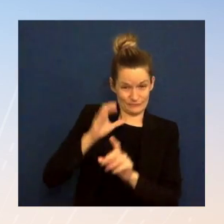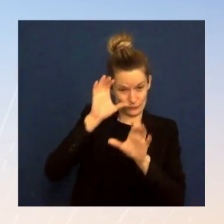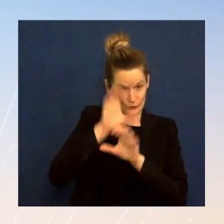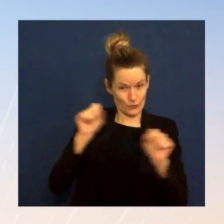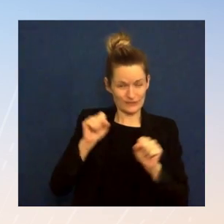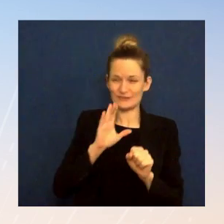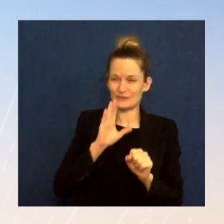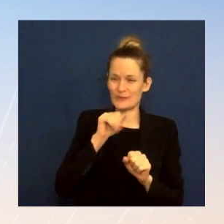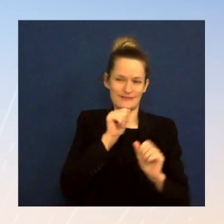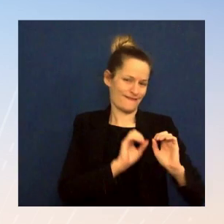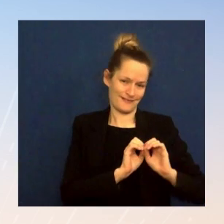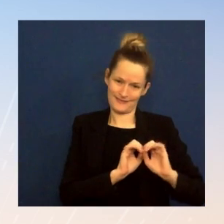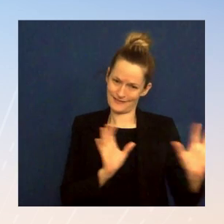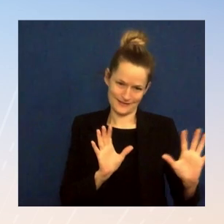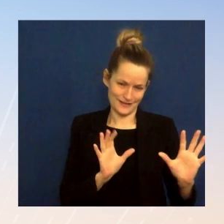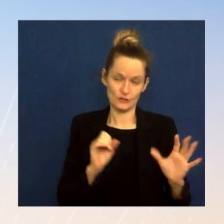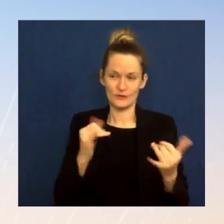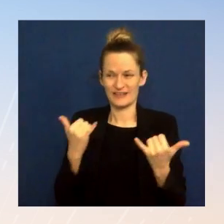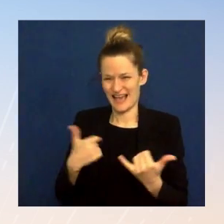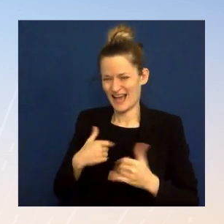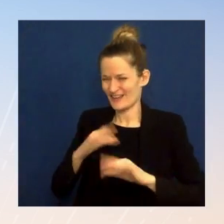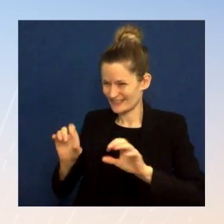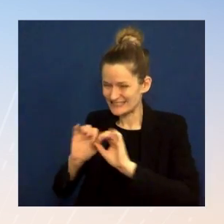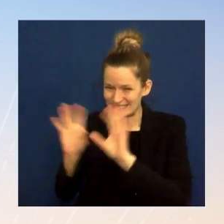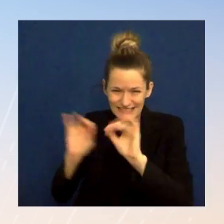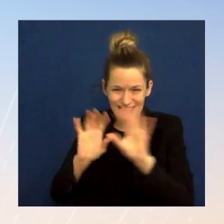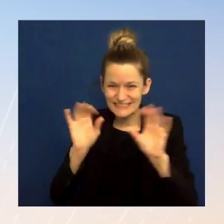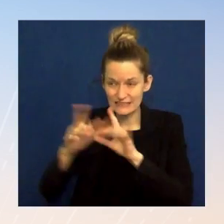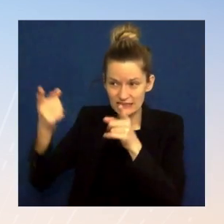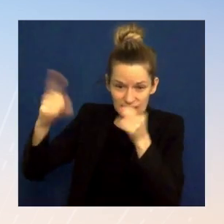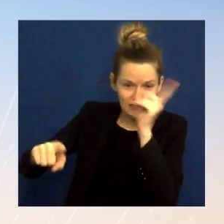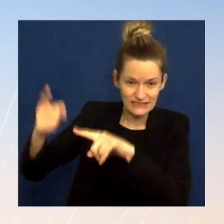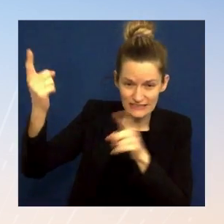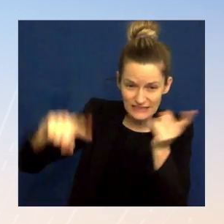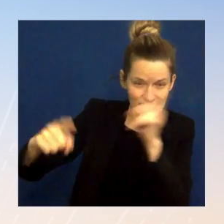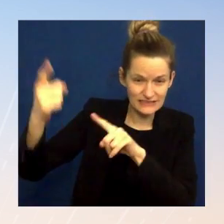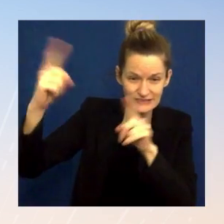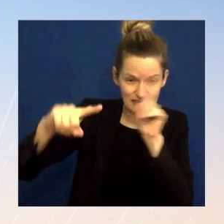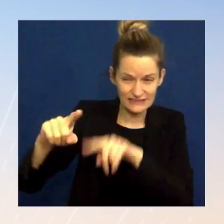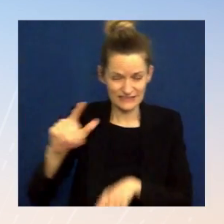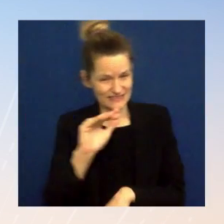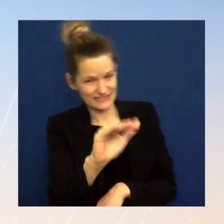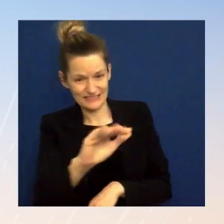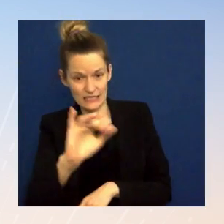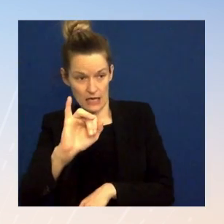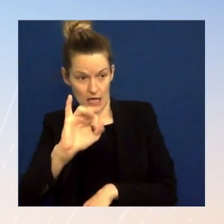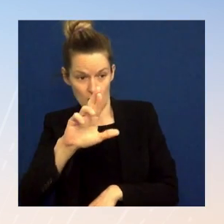that this window is not unlimited; that we do need to see a return to diplomacy